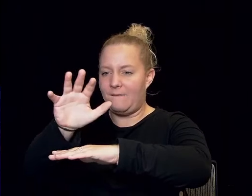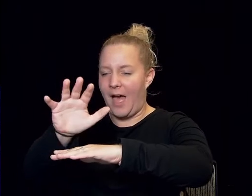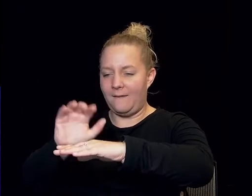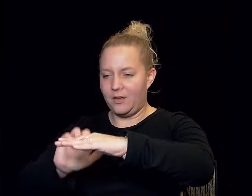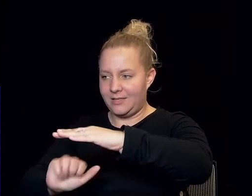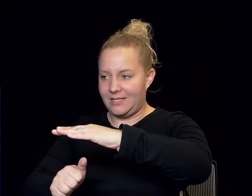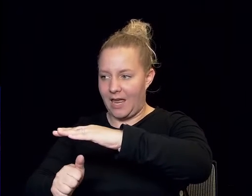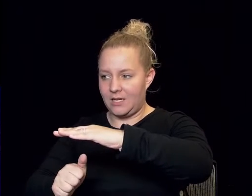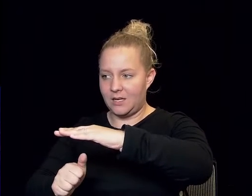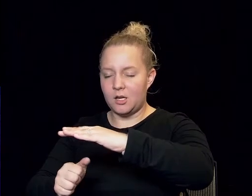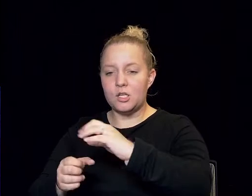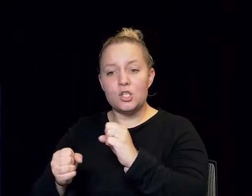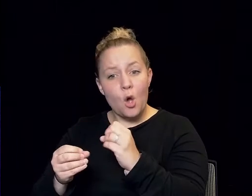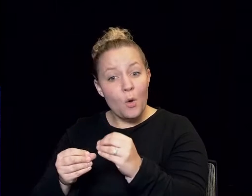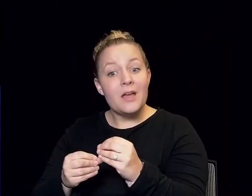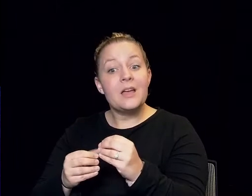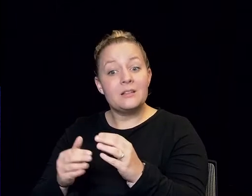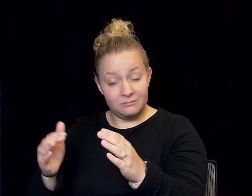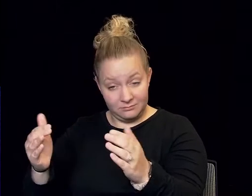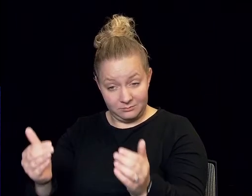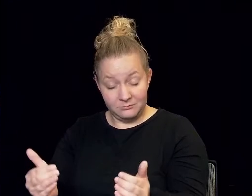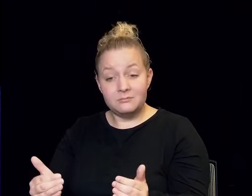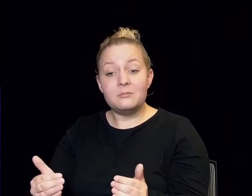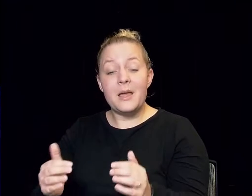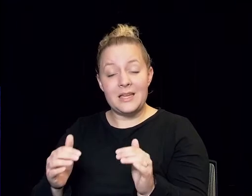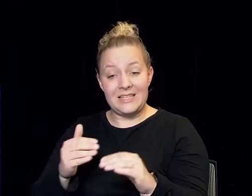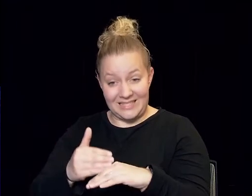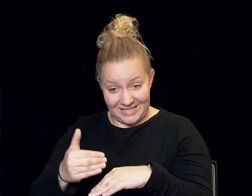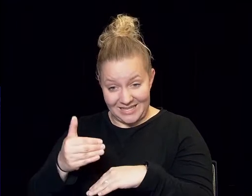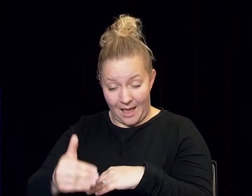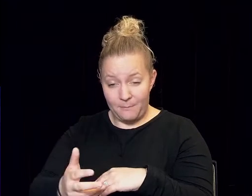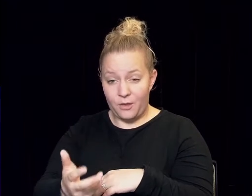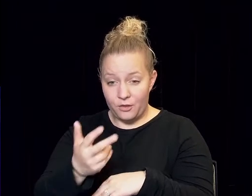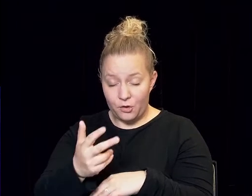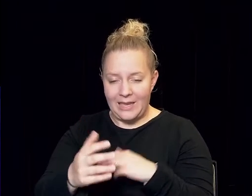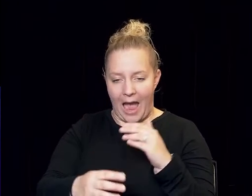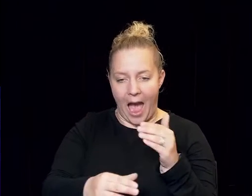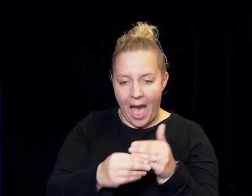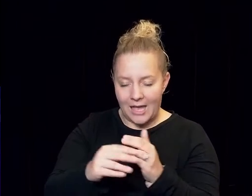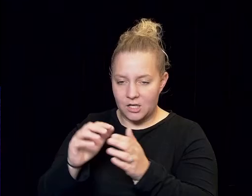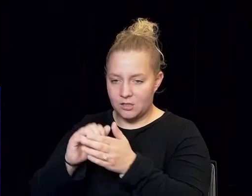So for step 3, we're going to just add or subtract the fraction. So yes! I see that it's an addition sign